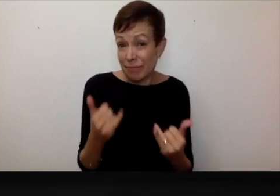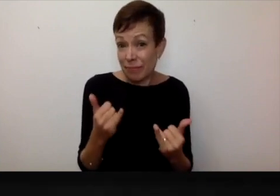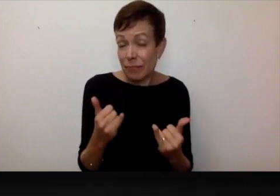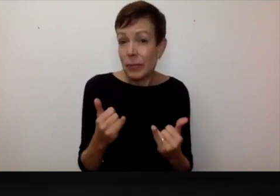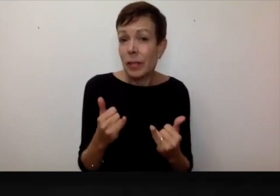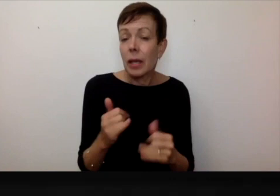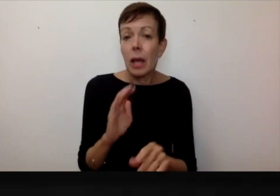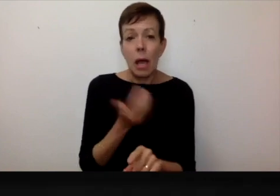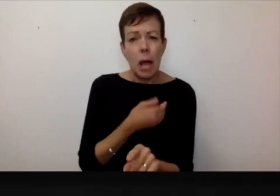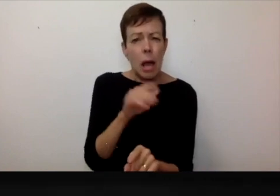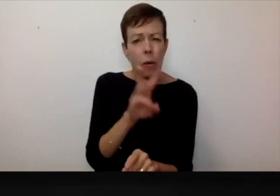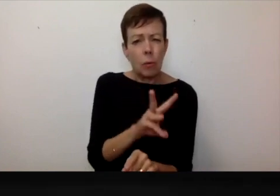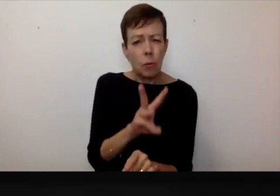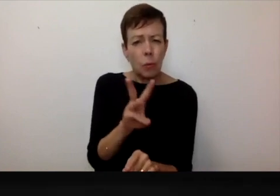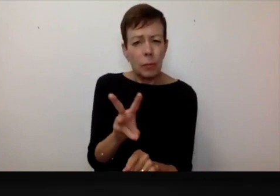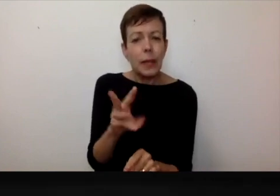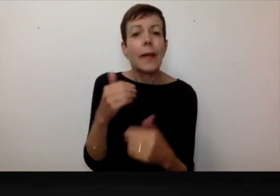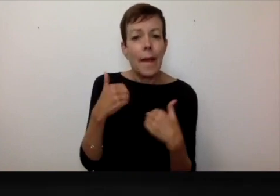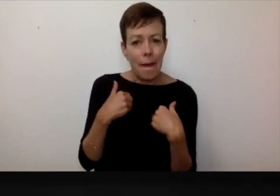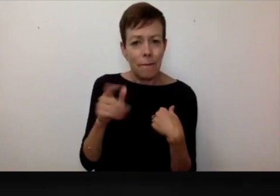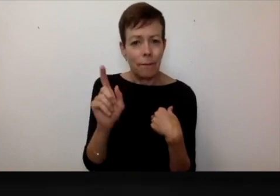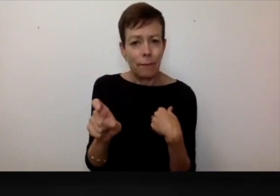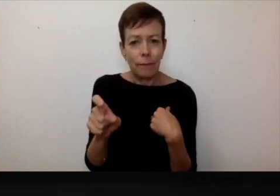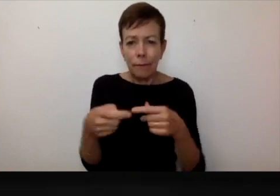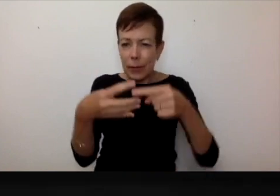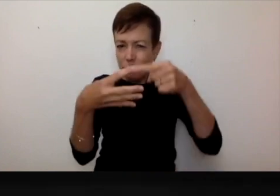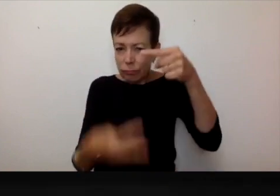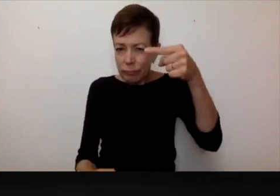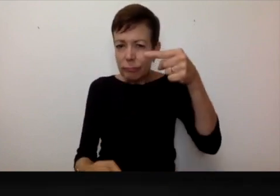on our website to our 2019 accountability report